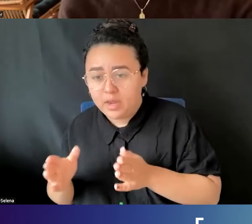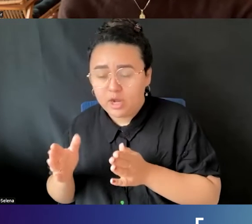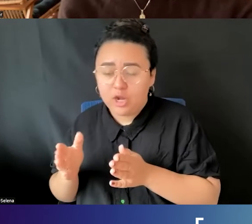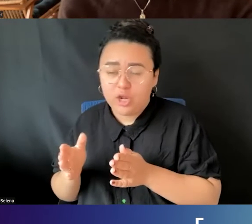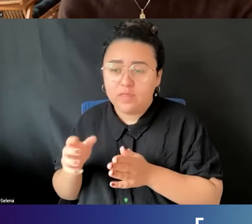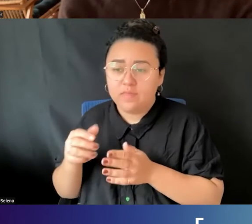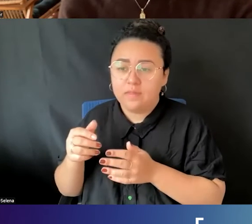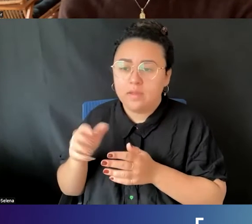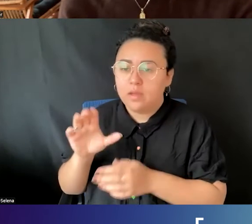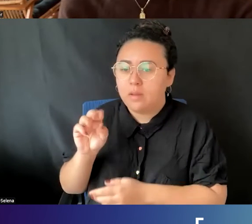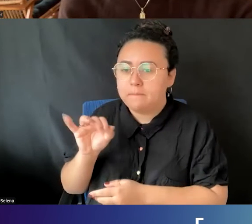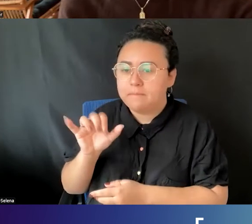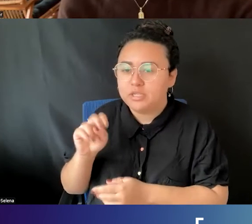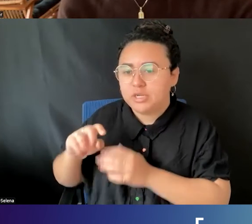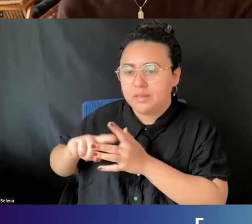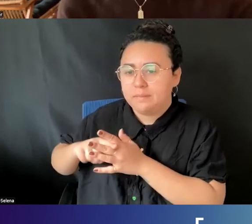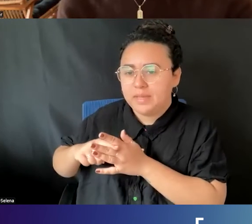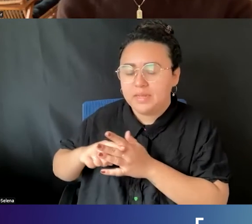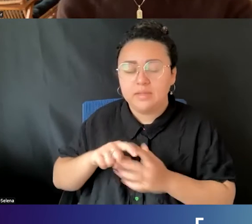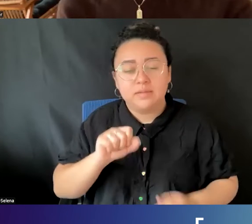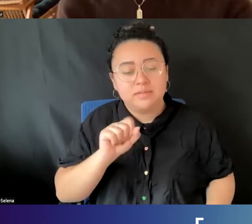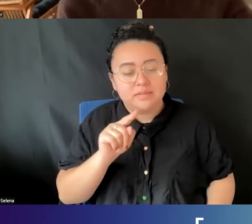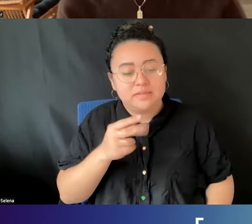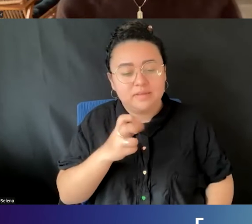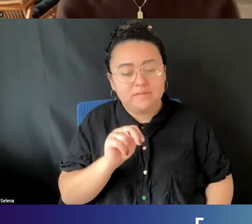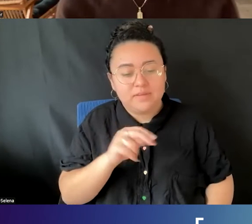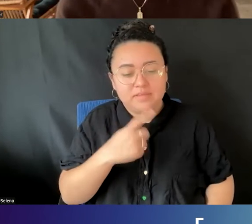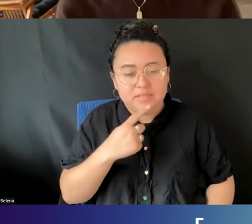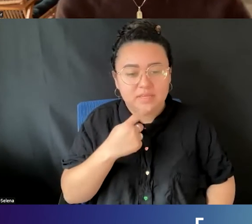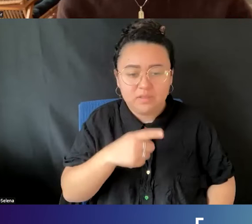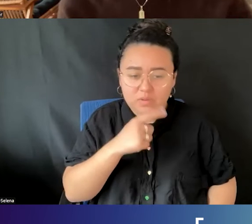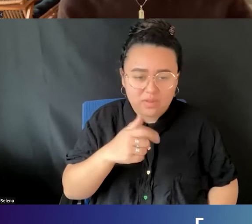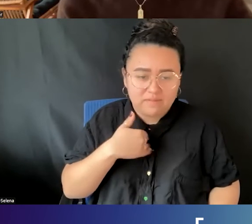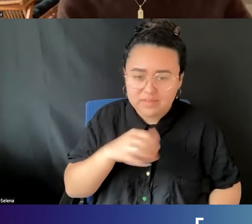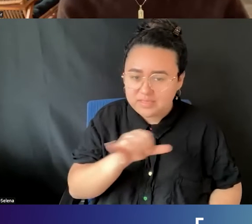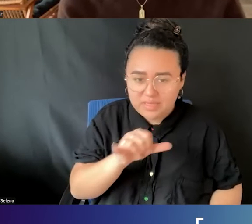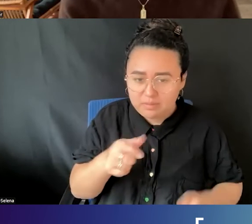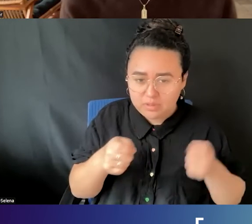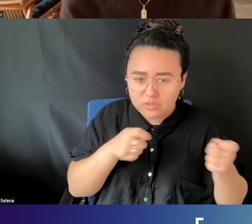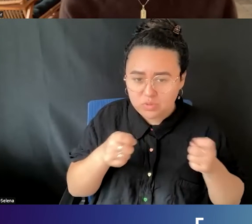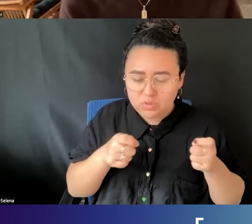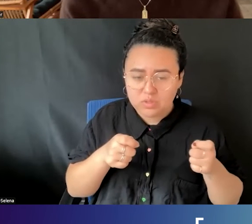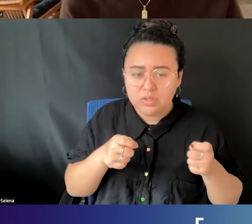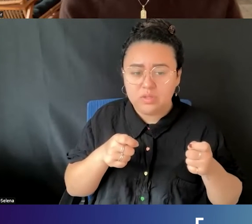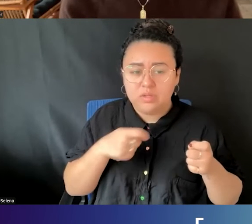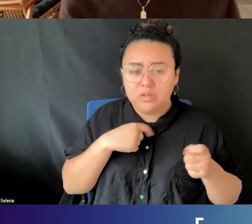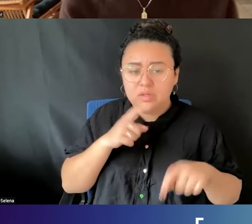And then, you know, as Steven says, like, you don't necessarily have the same control or you're not the that's going to be able to drive the process